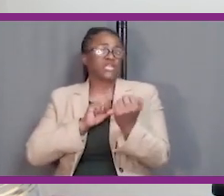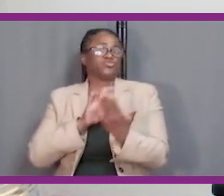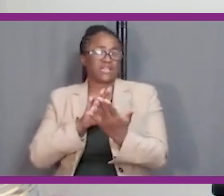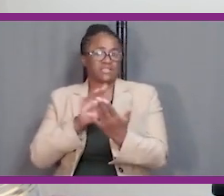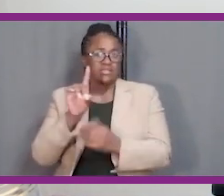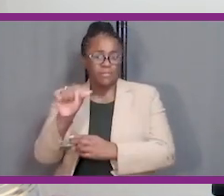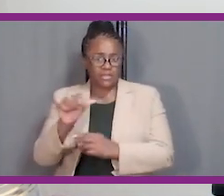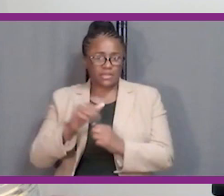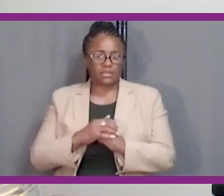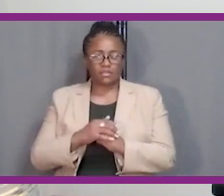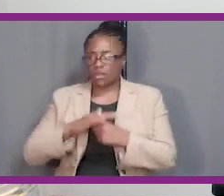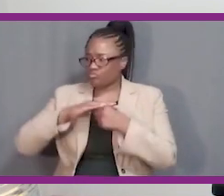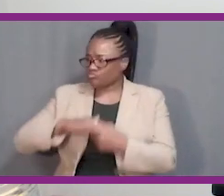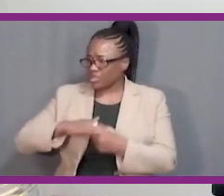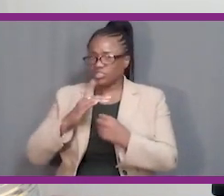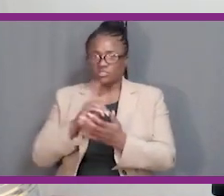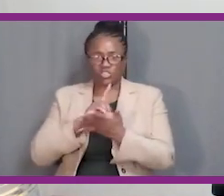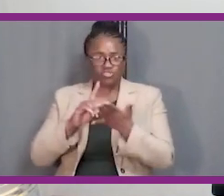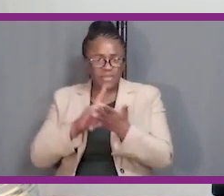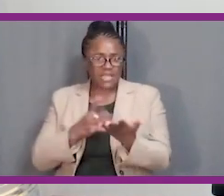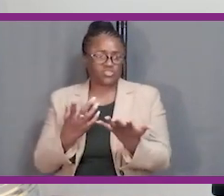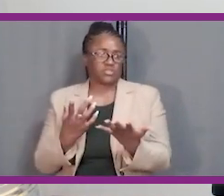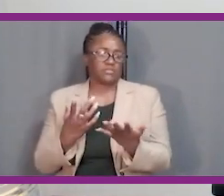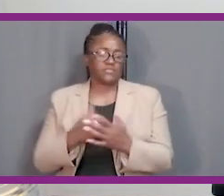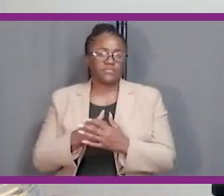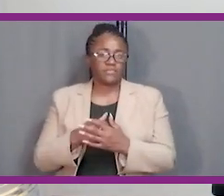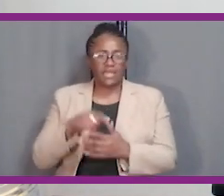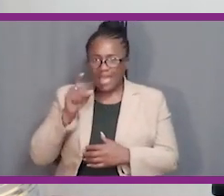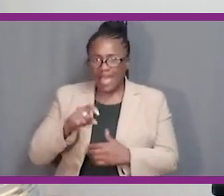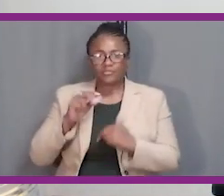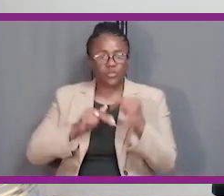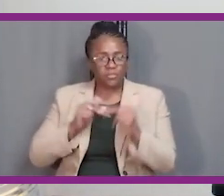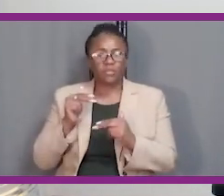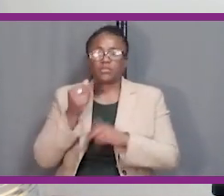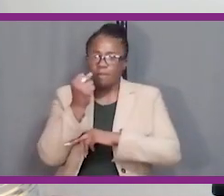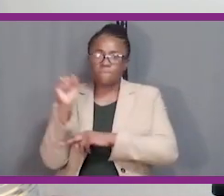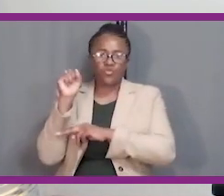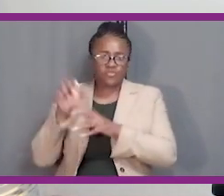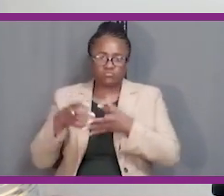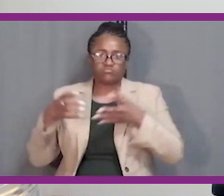movement. And the way that we can do that, I feel like is to also build cross-movement with other